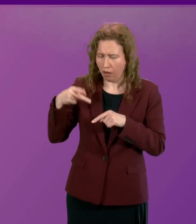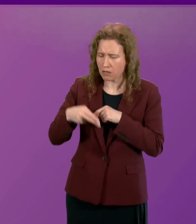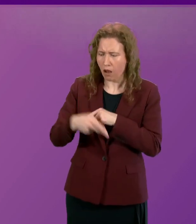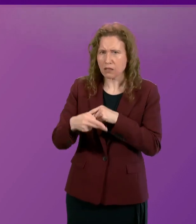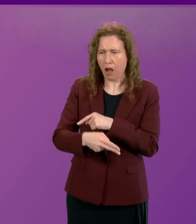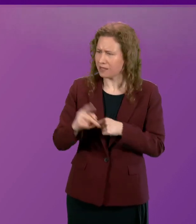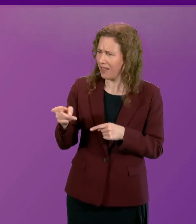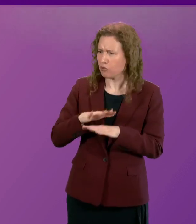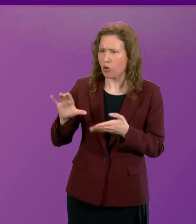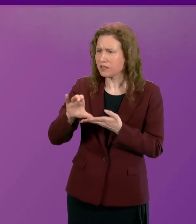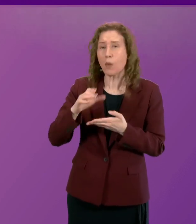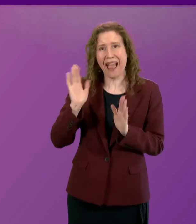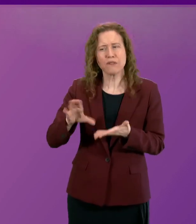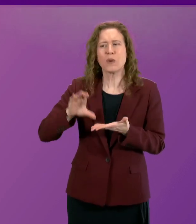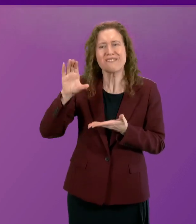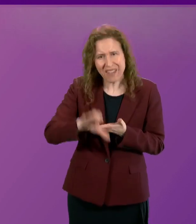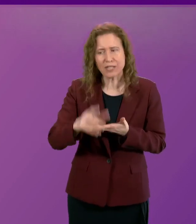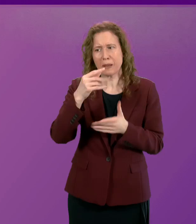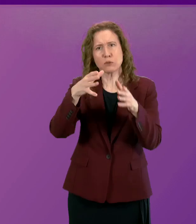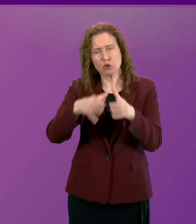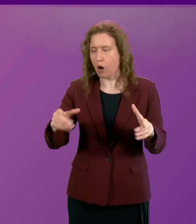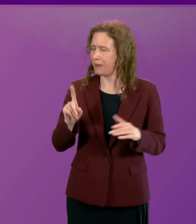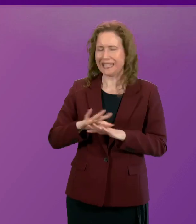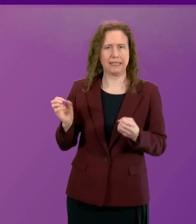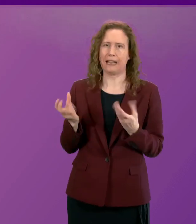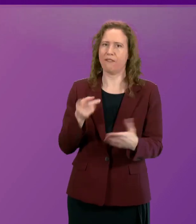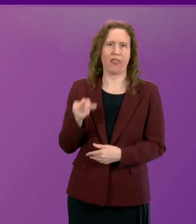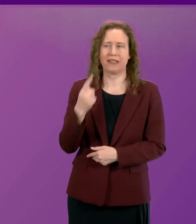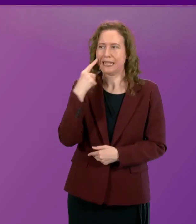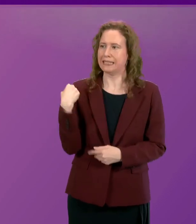We need to invest to grow, and that was not delivered by the spending review yesterday.